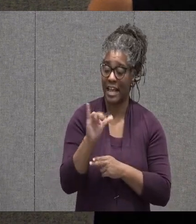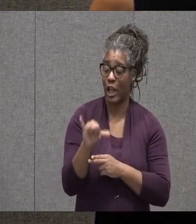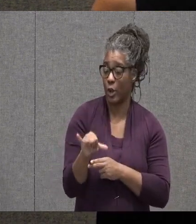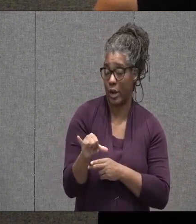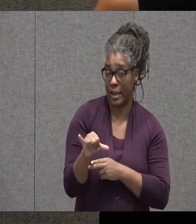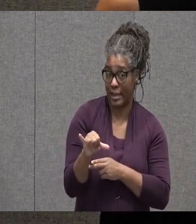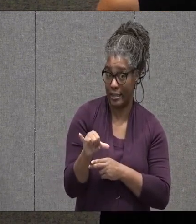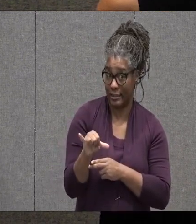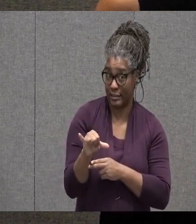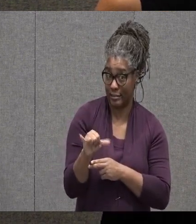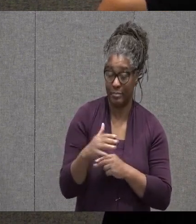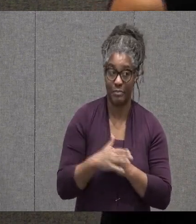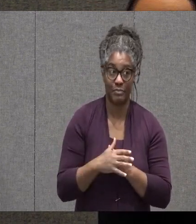Oh, I just thought of another one.